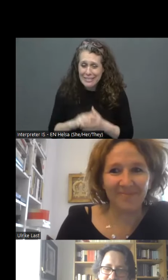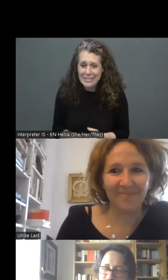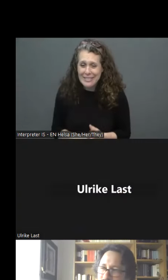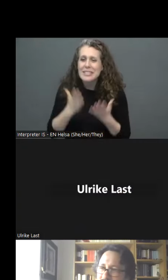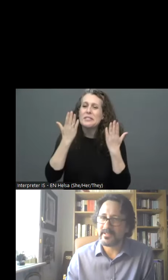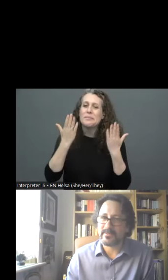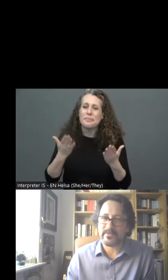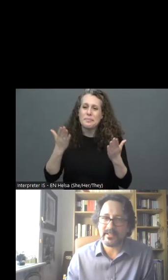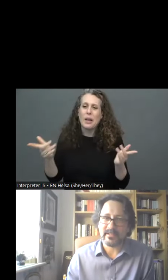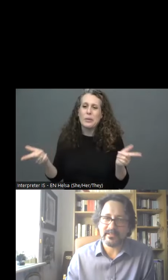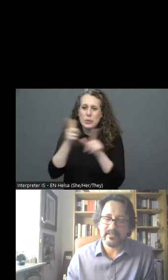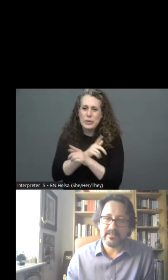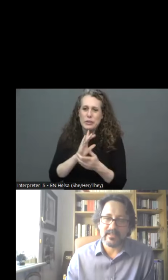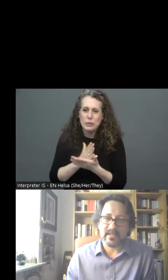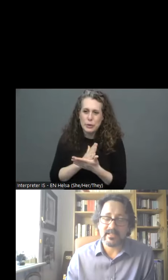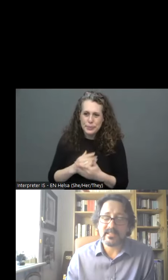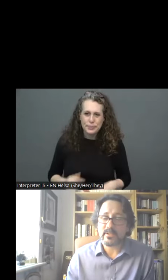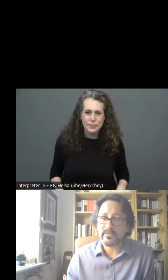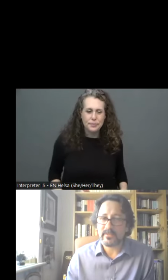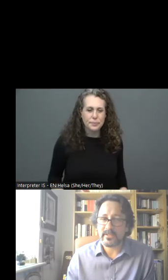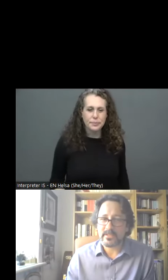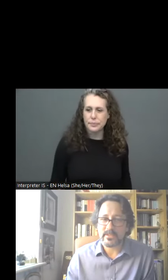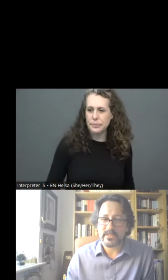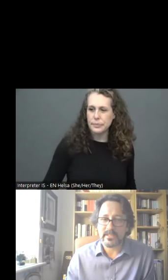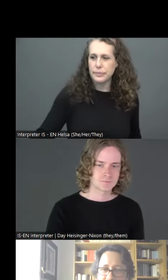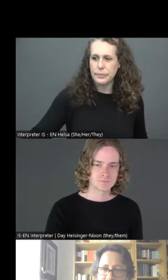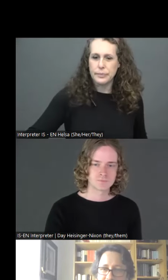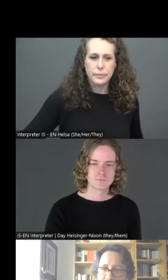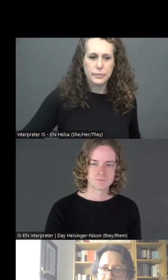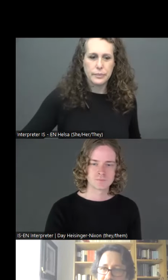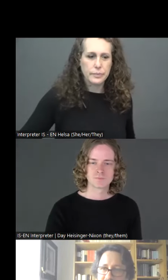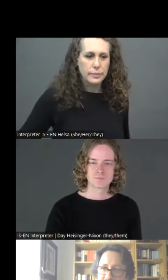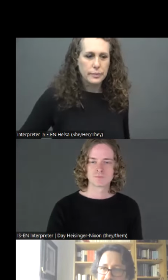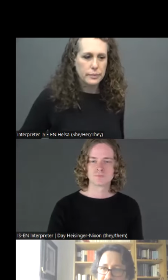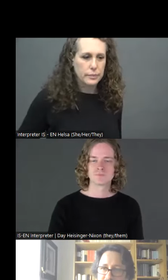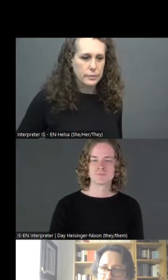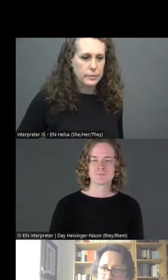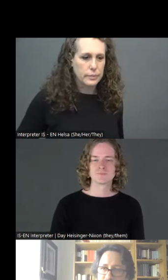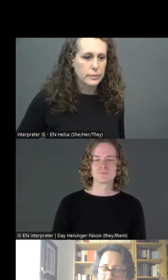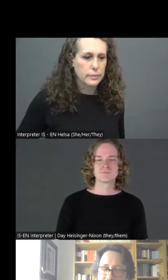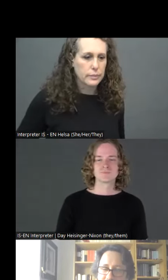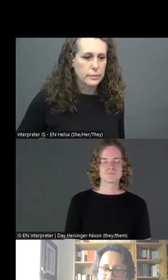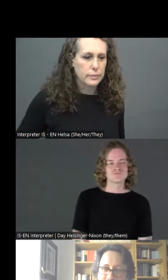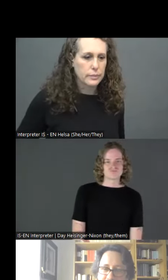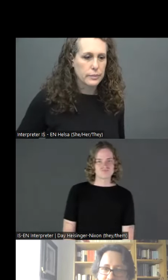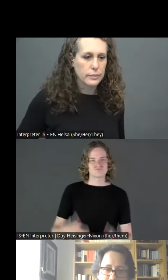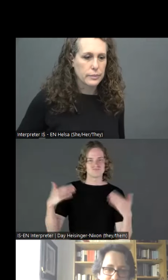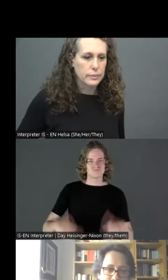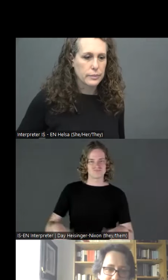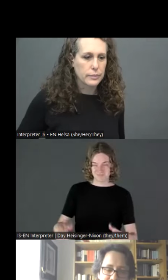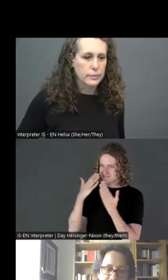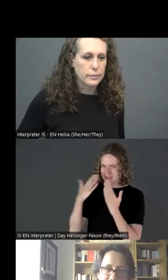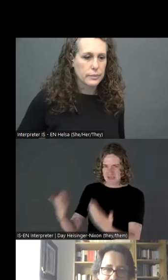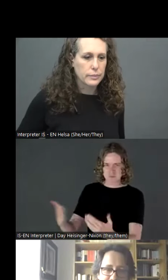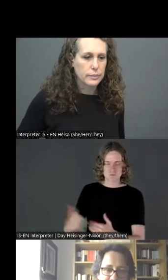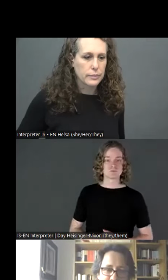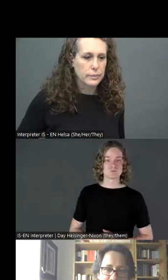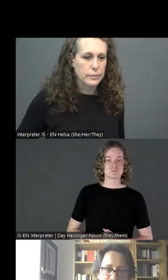Paulina and Ulrike. It is fair to say the work you have done with Working Group 1 has been phenomenal